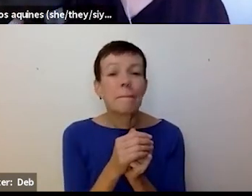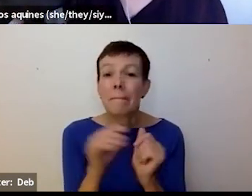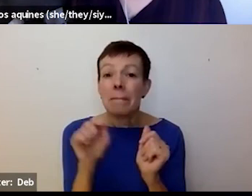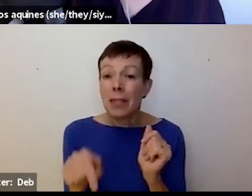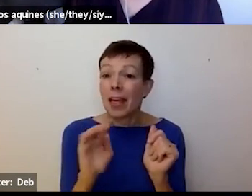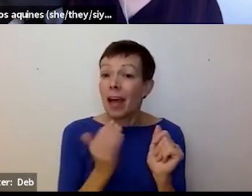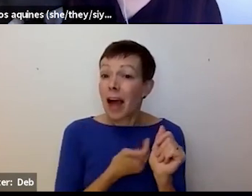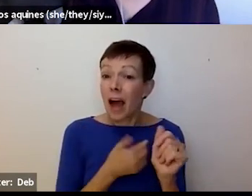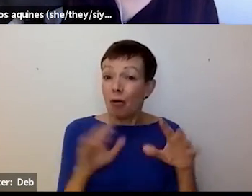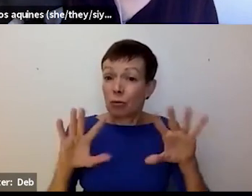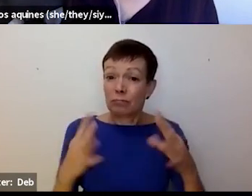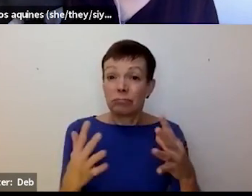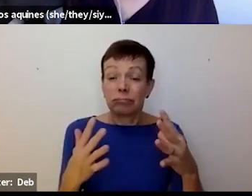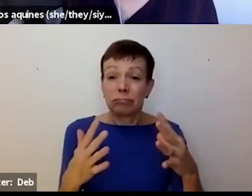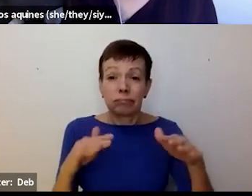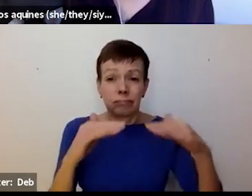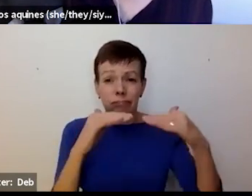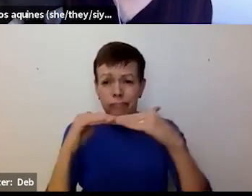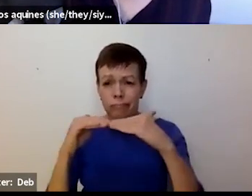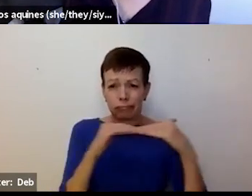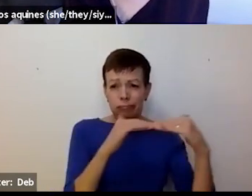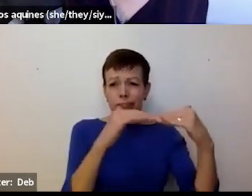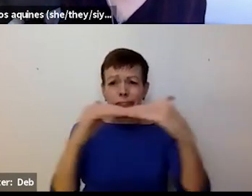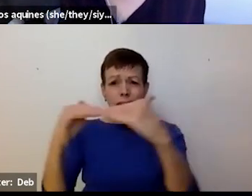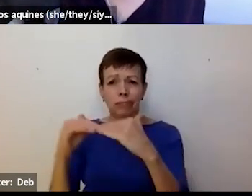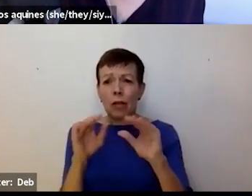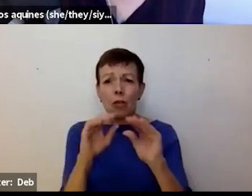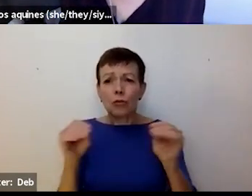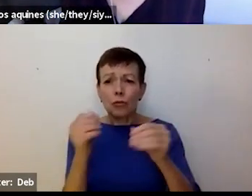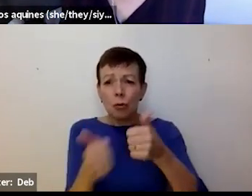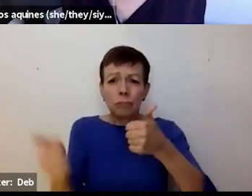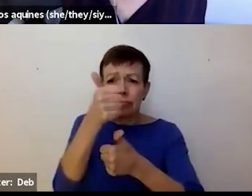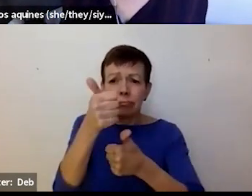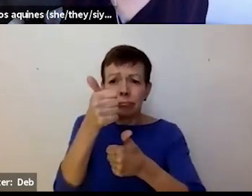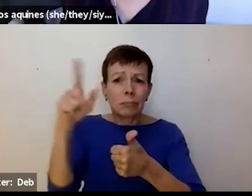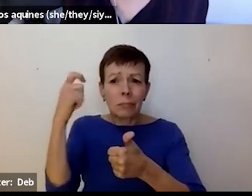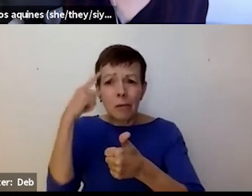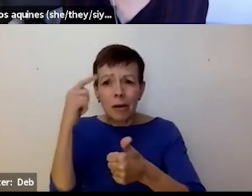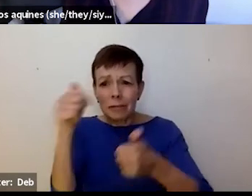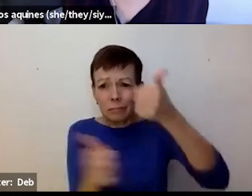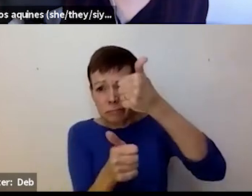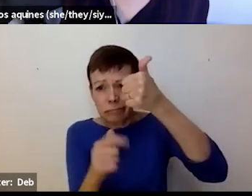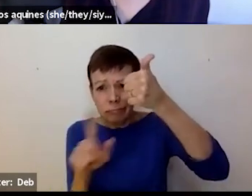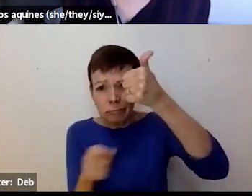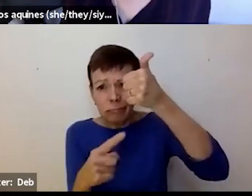everybody has a say in all of the processes. I've been on boards before where, you know,